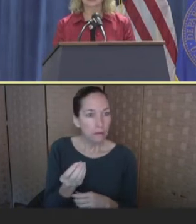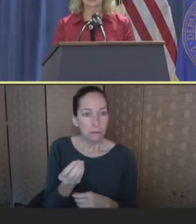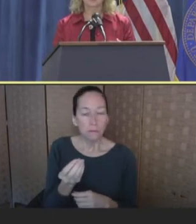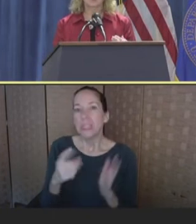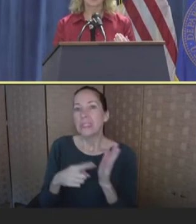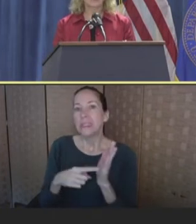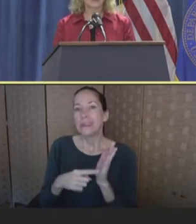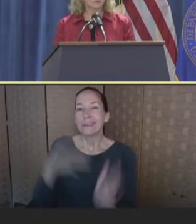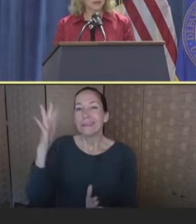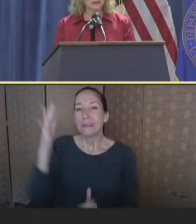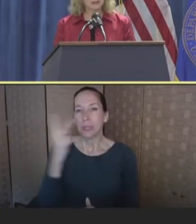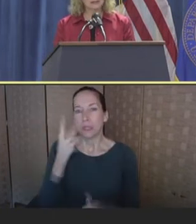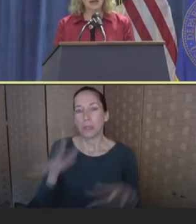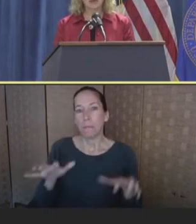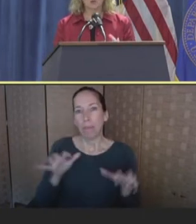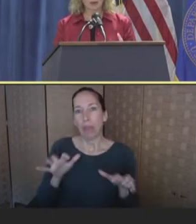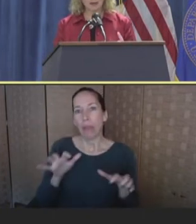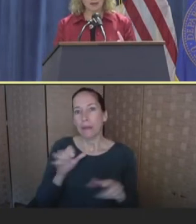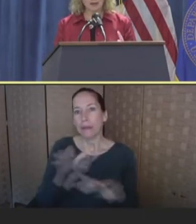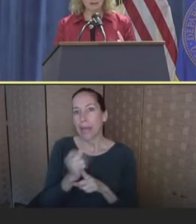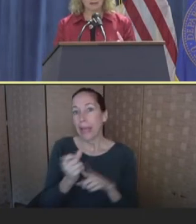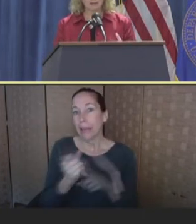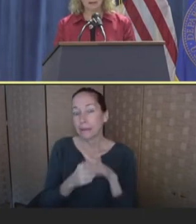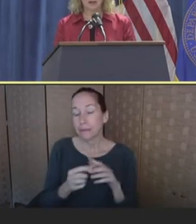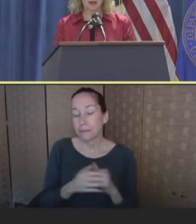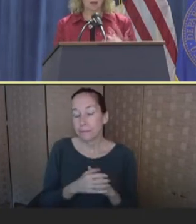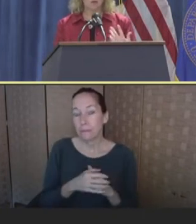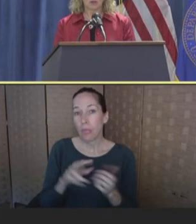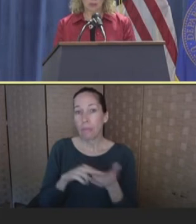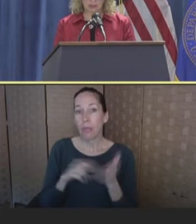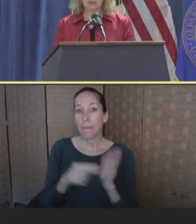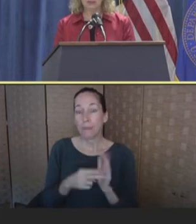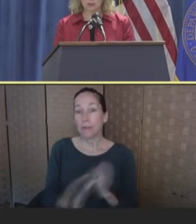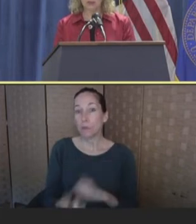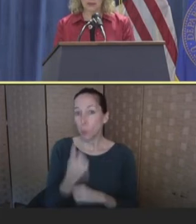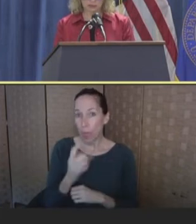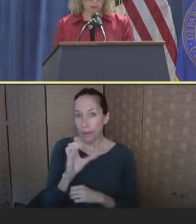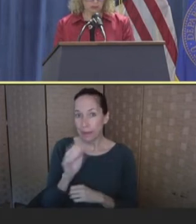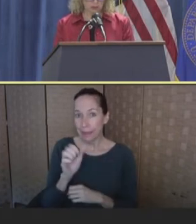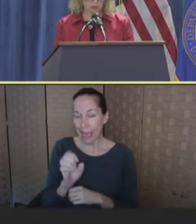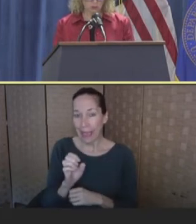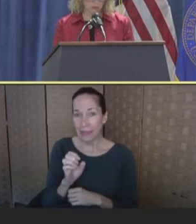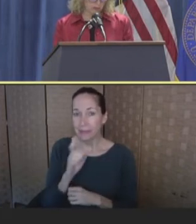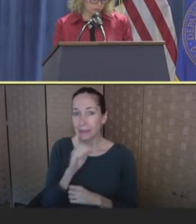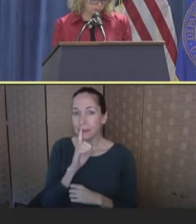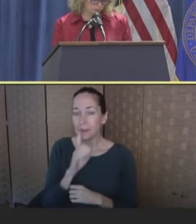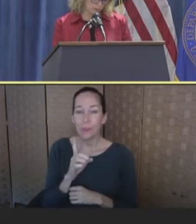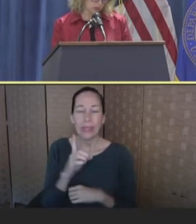So what this means is that one case is the tip of the iceberg, as has already been mentioned.